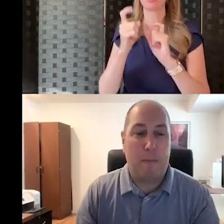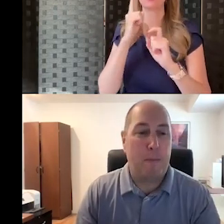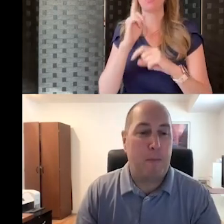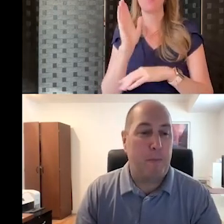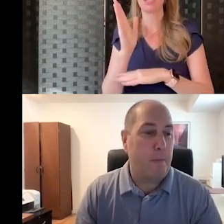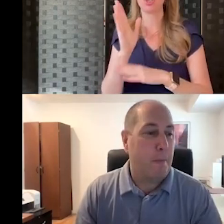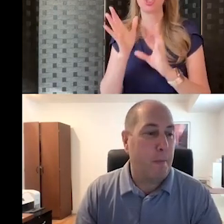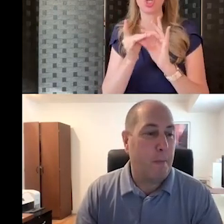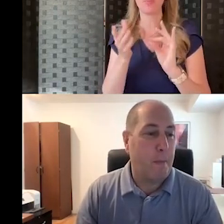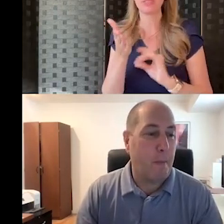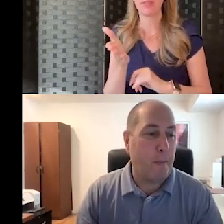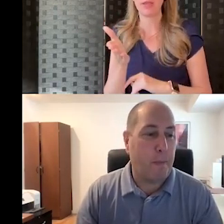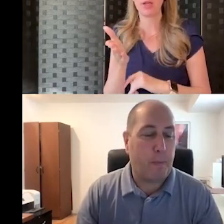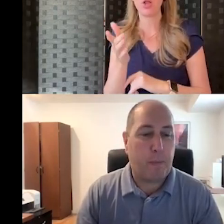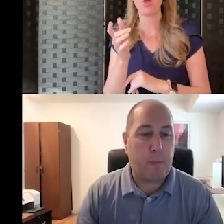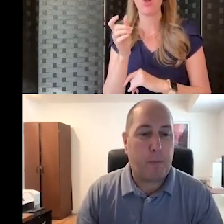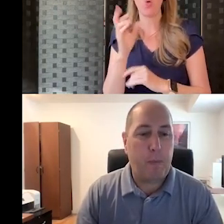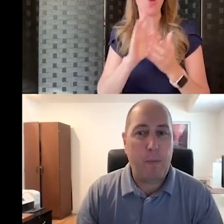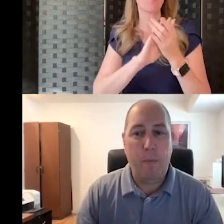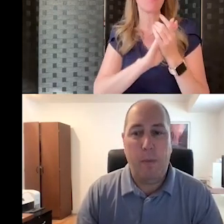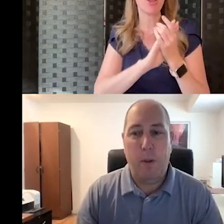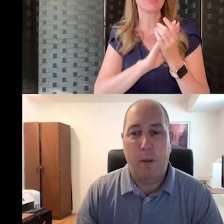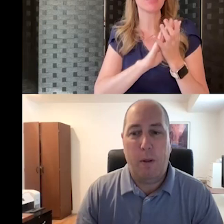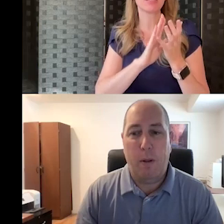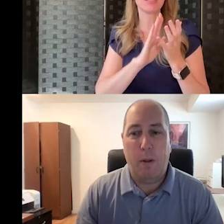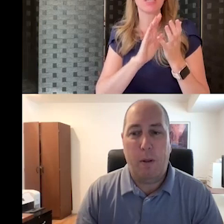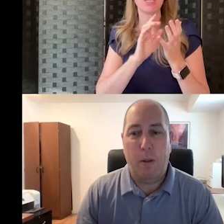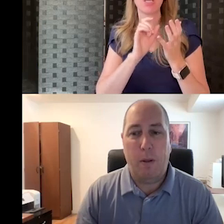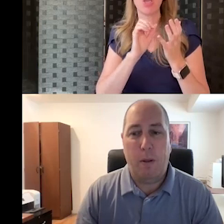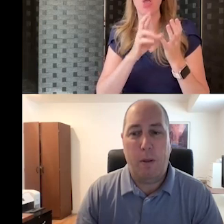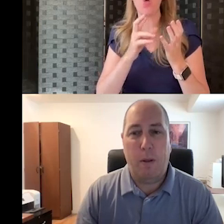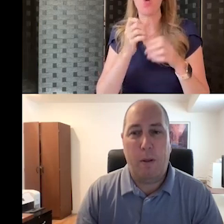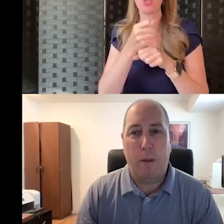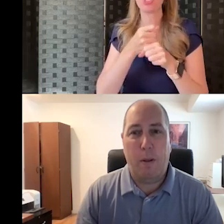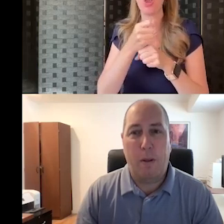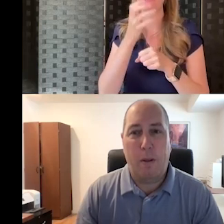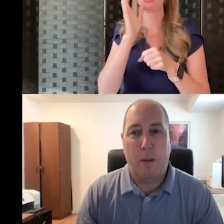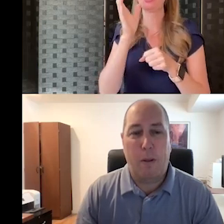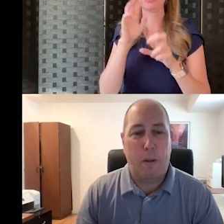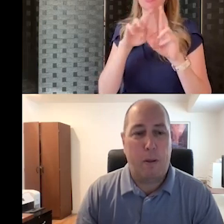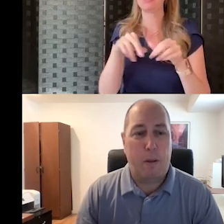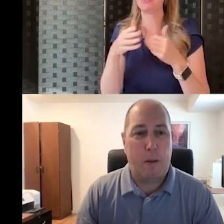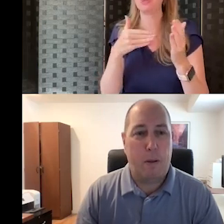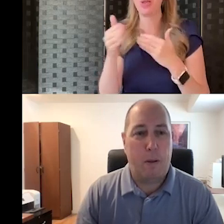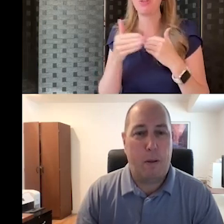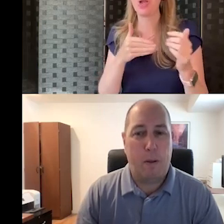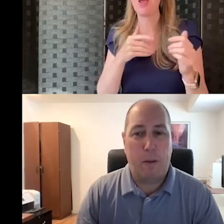they are. Or praise. Or suppose coffee drink recipes, whatever works. Thanks for saying. I